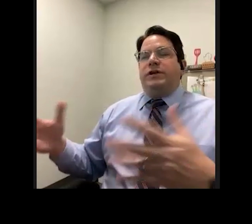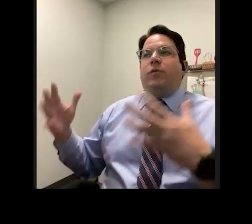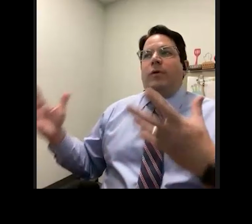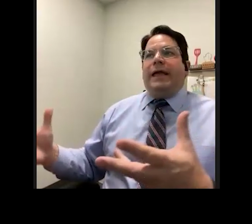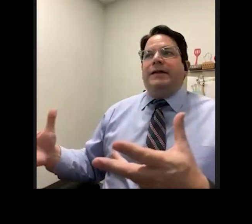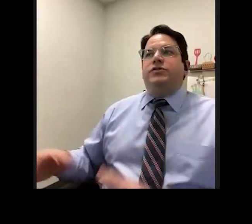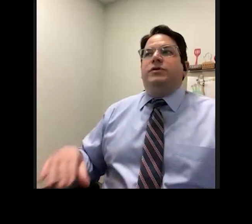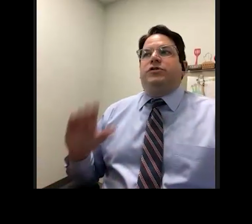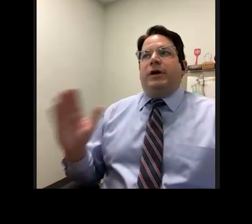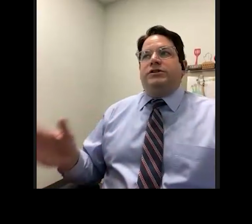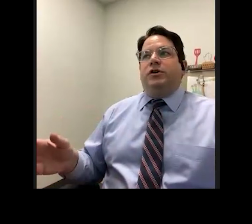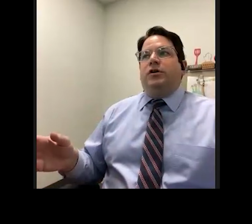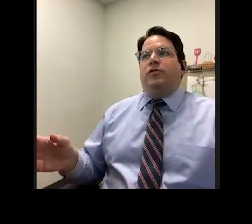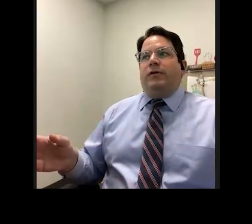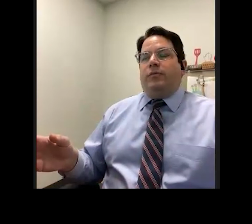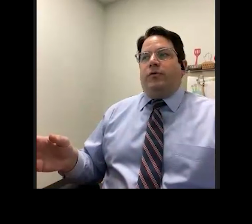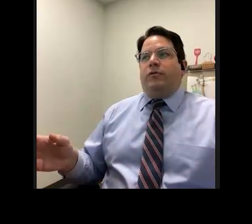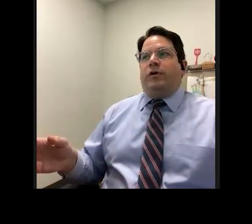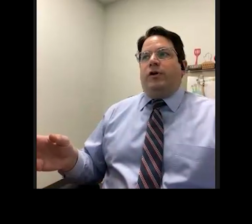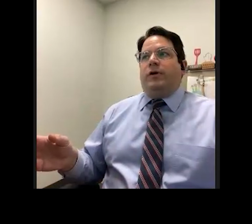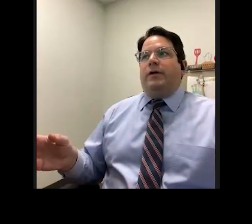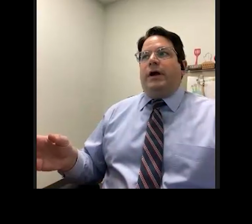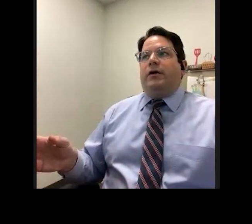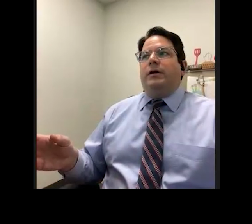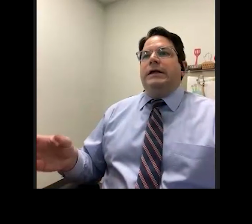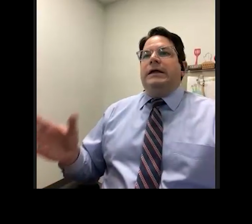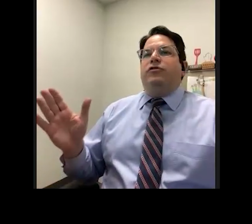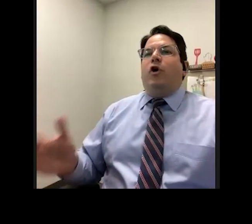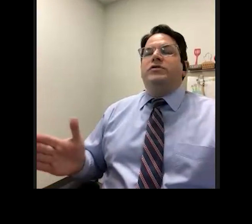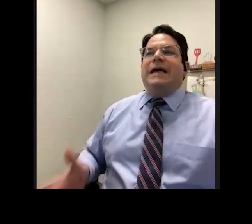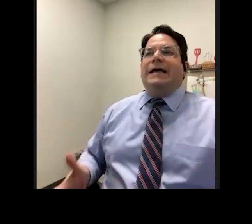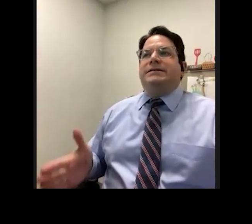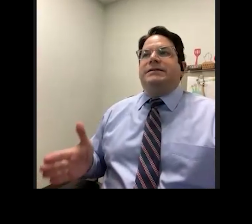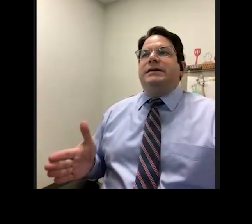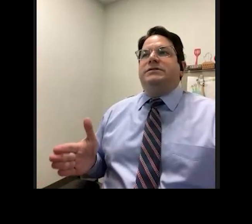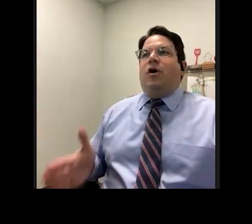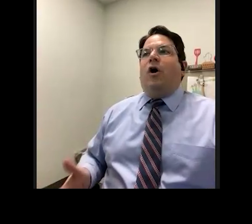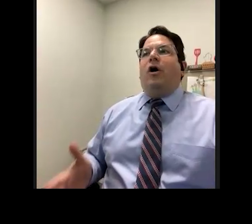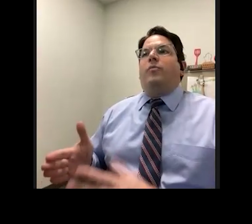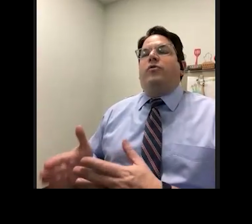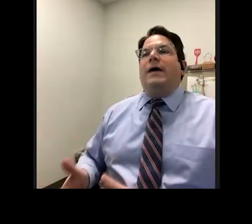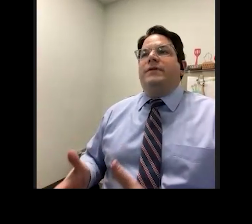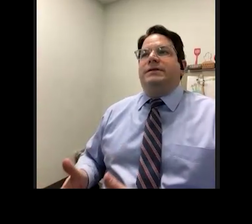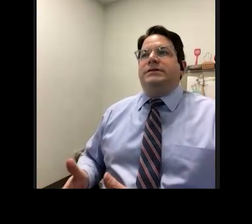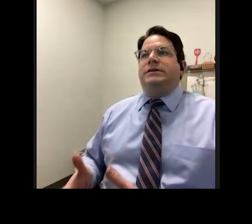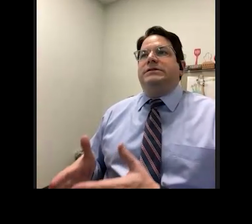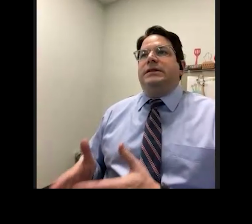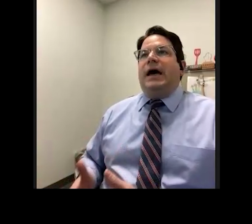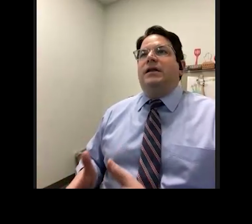Unfortunately, what we can't do is correct your credit record. Those entities are private entities